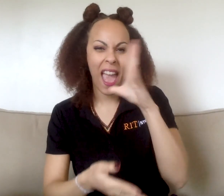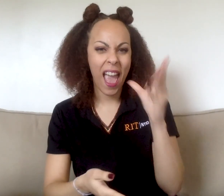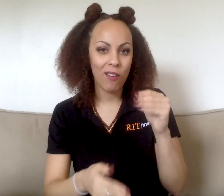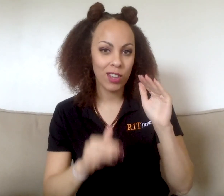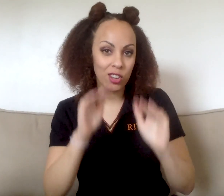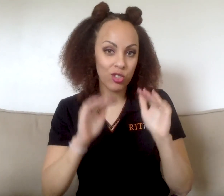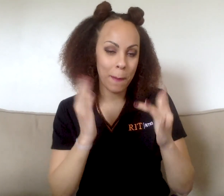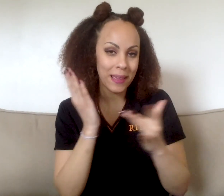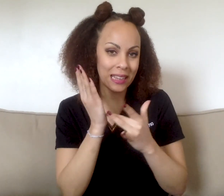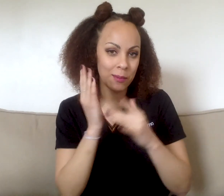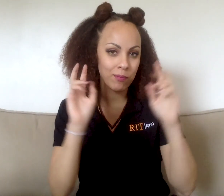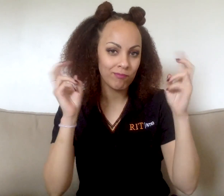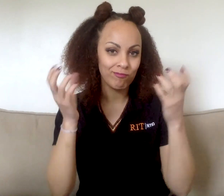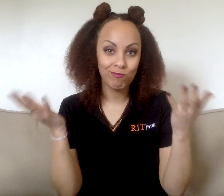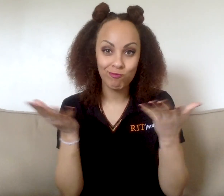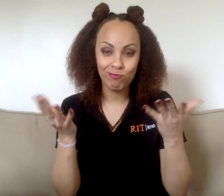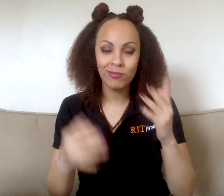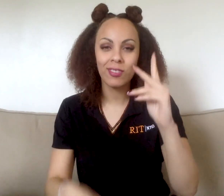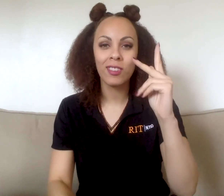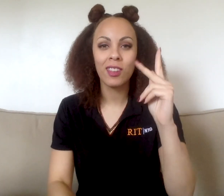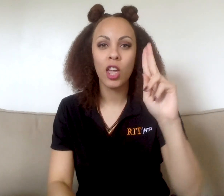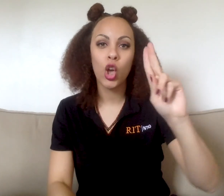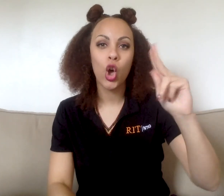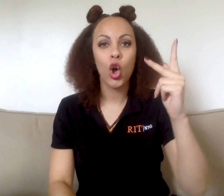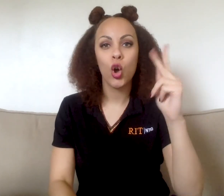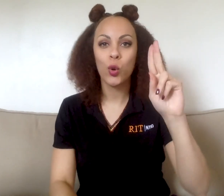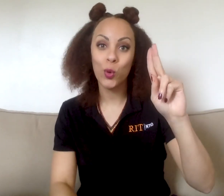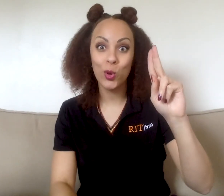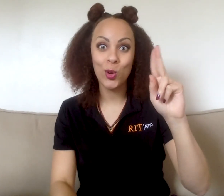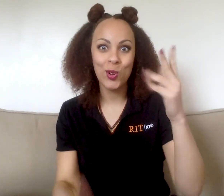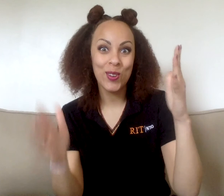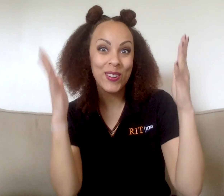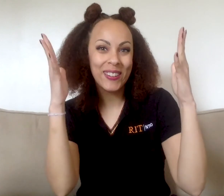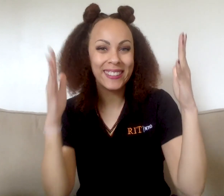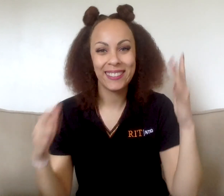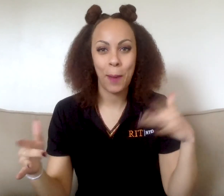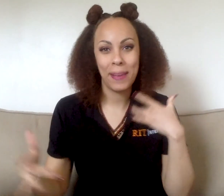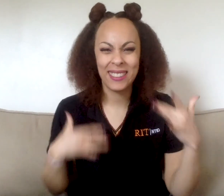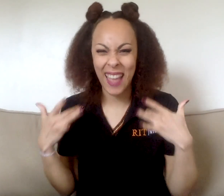and we will be learning an African Drumming technique called Kuku!